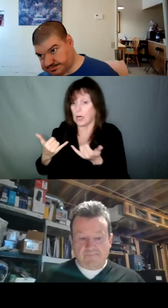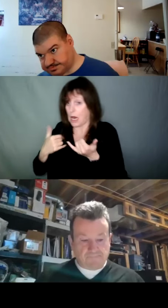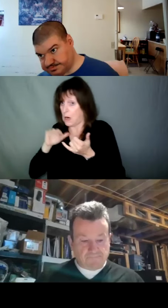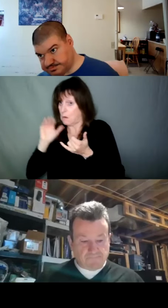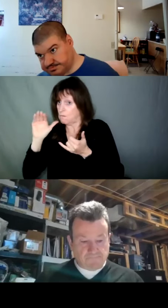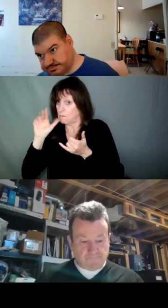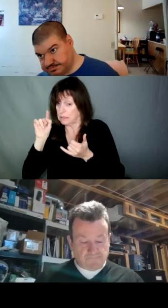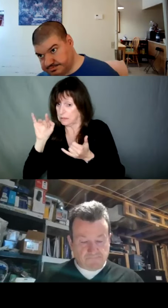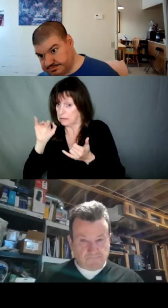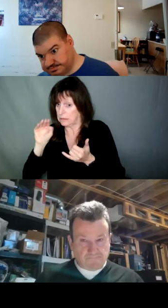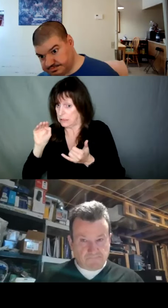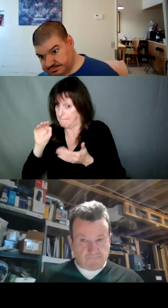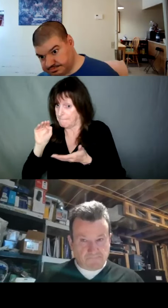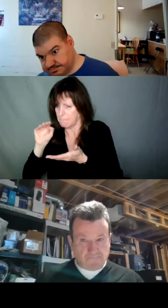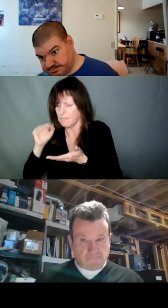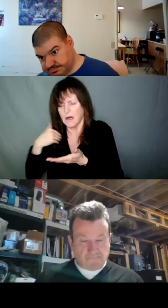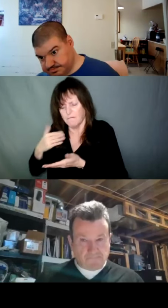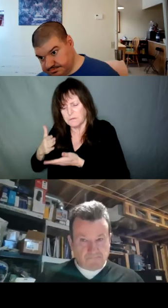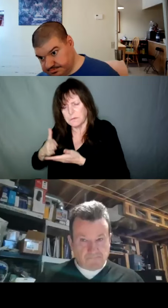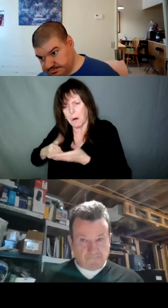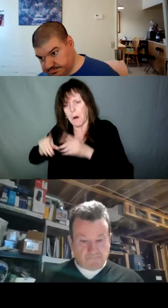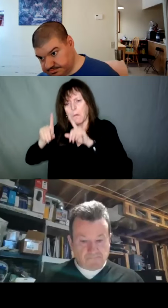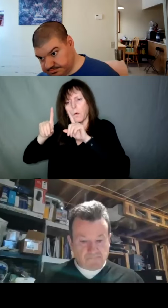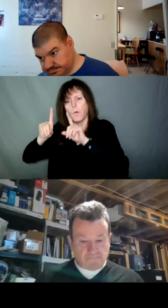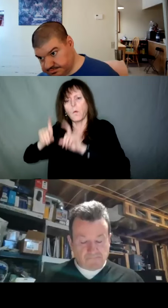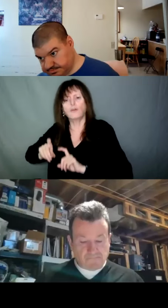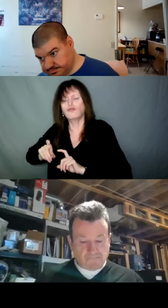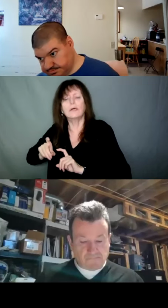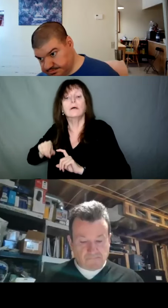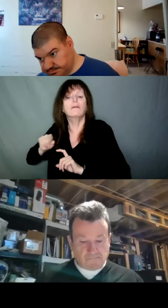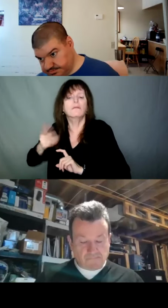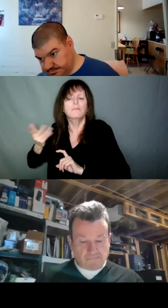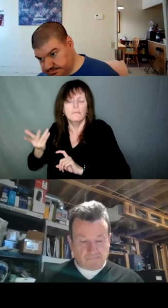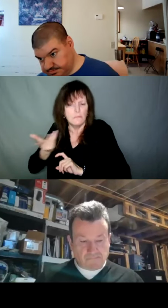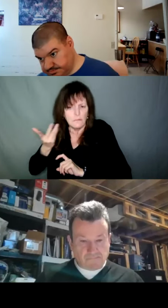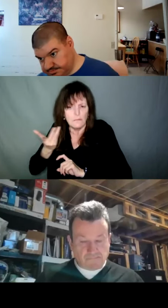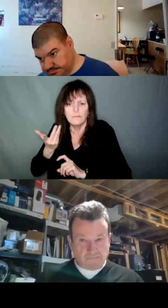. Some in general some are very specific.